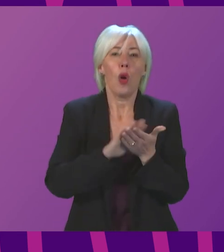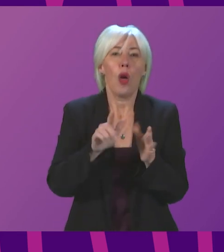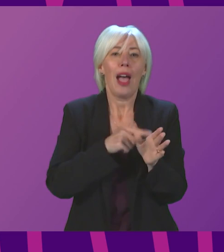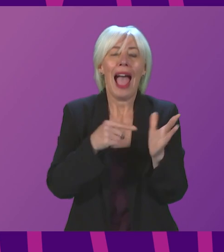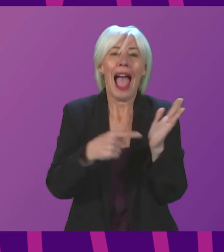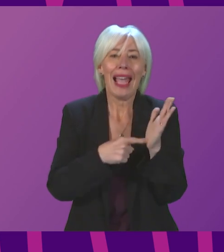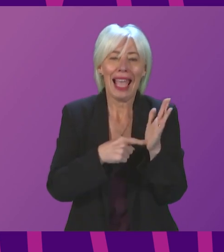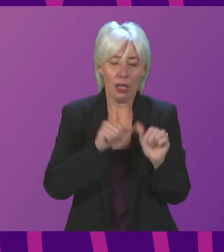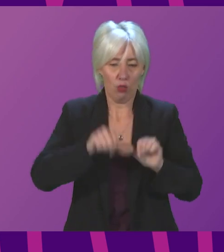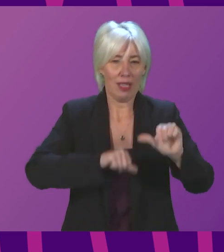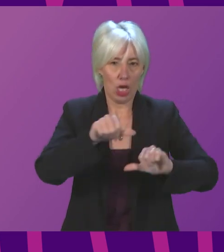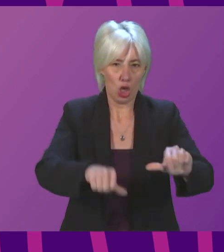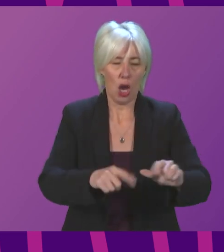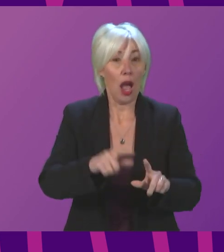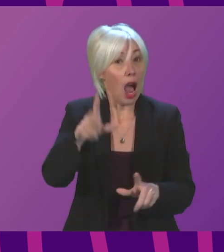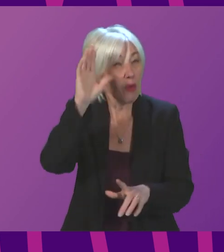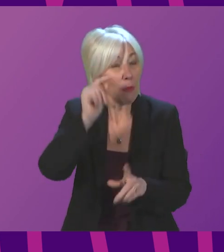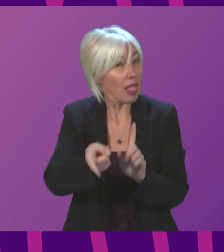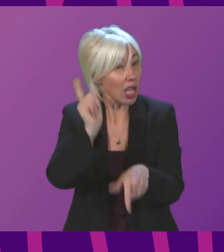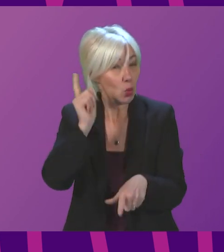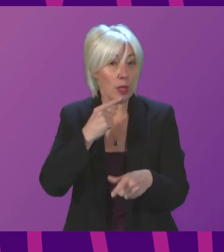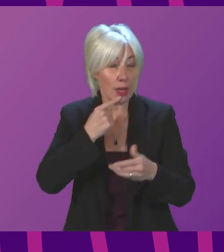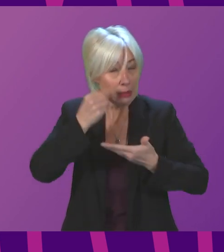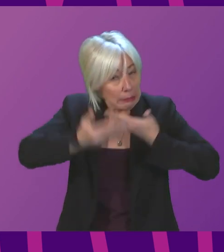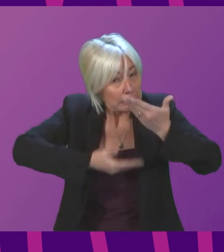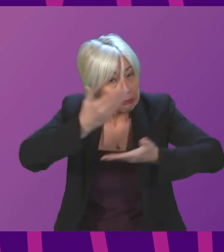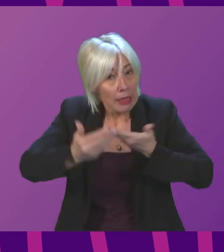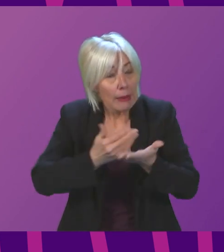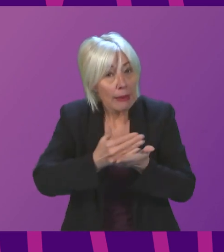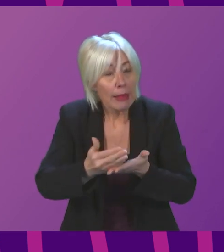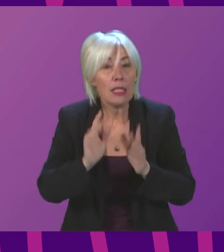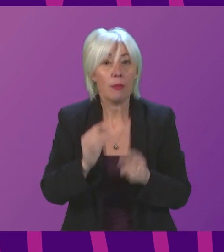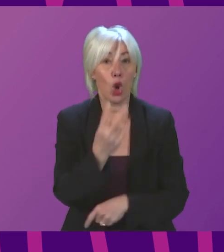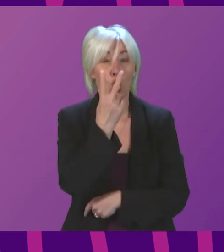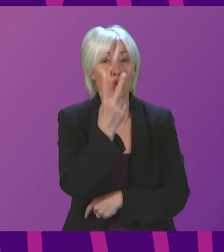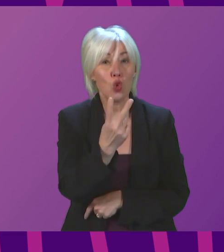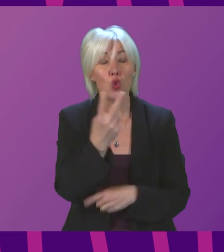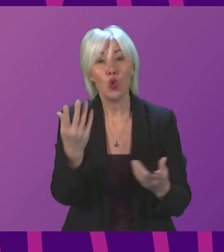notifications to Government under the HIIAT procedure happen when two or more linked cases